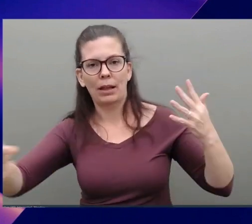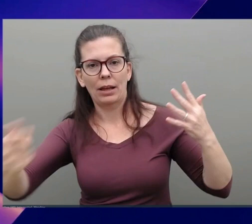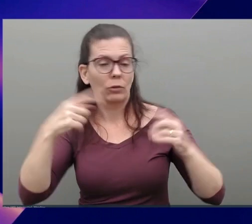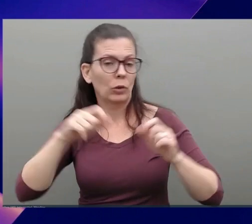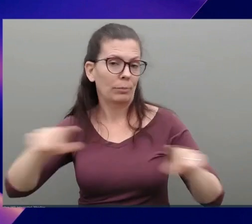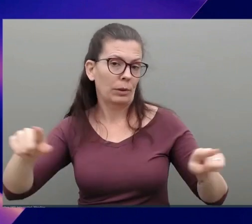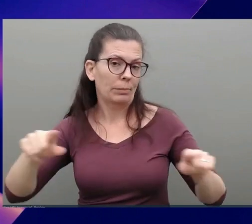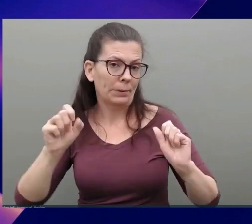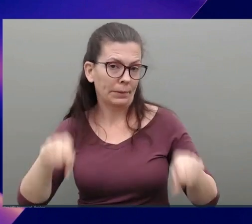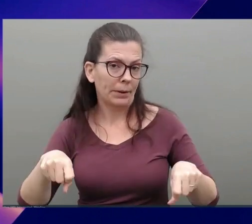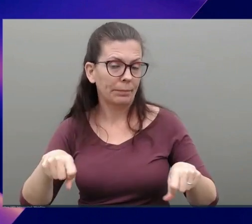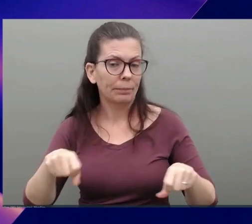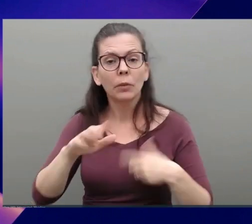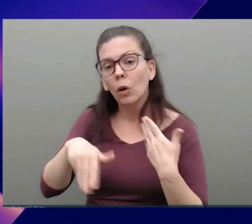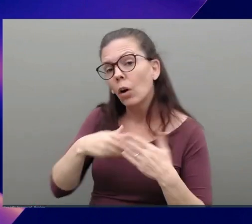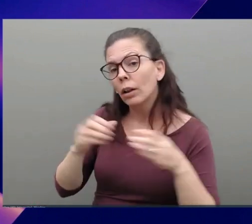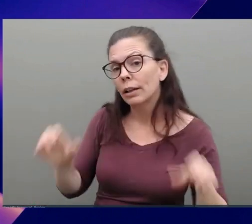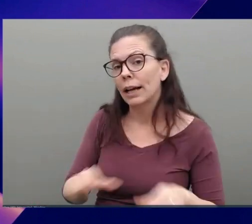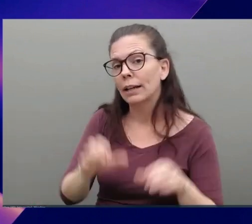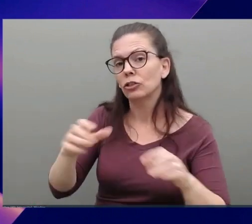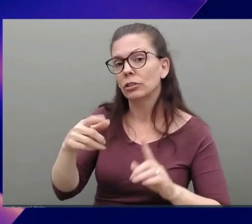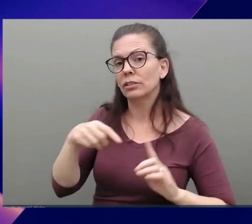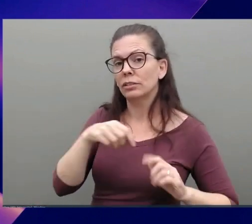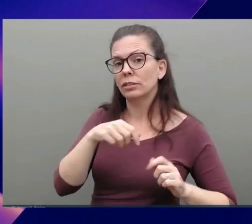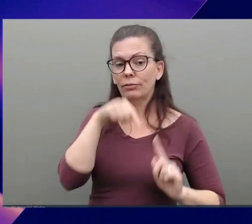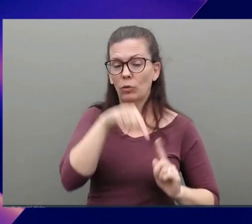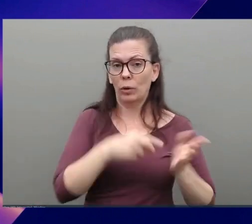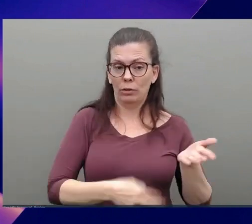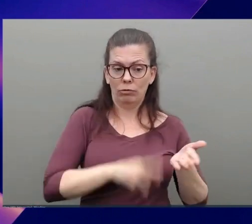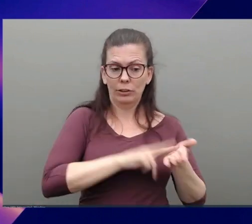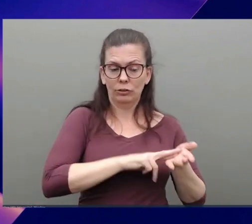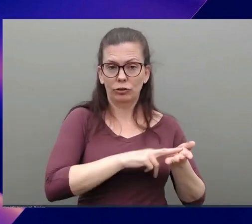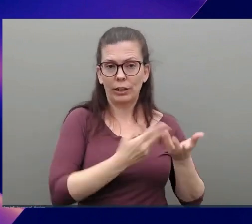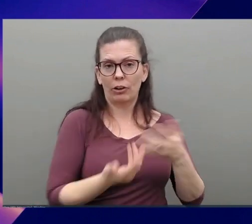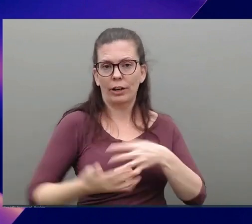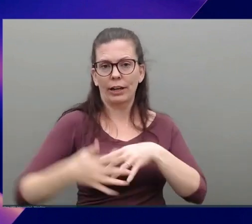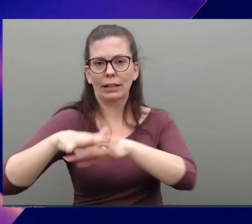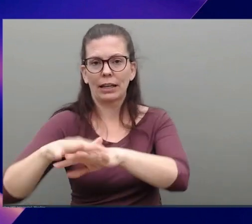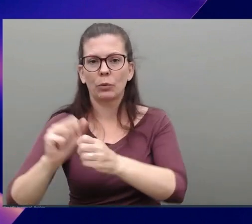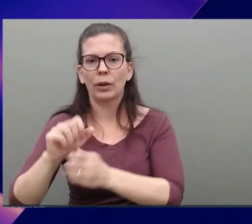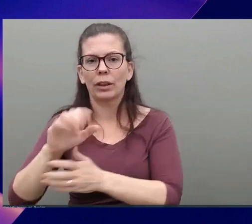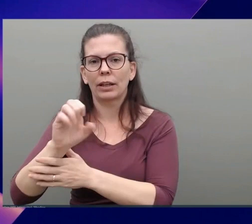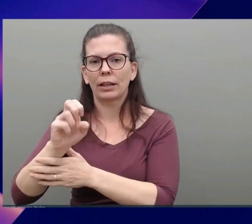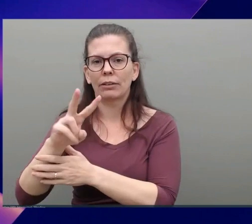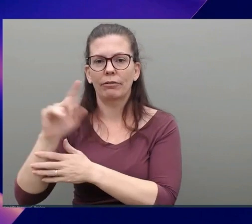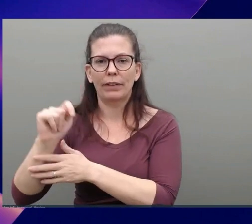All of the actions that you take in the Model Registry are integrated with EventBridge, giving you the flexibility to string together